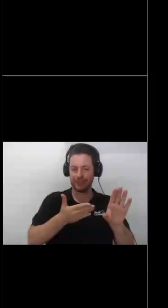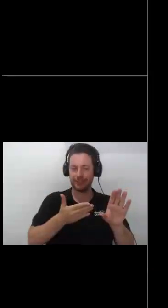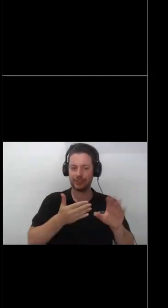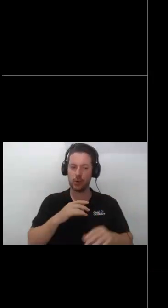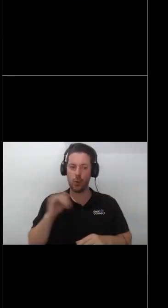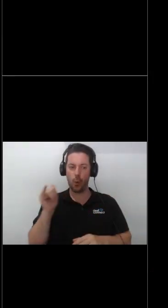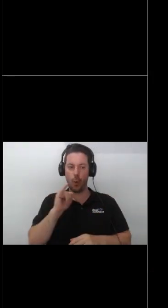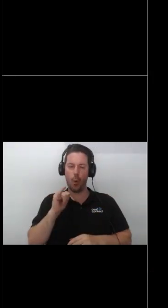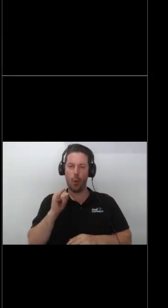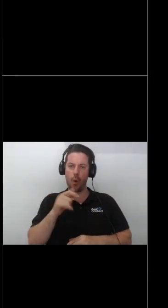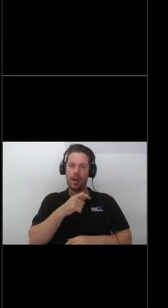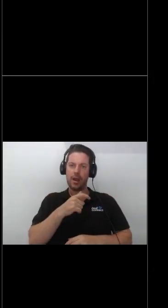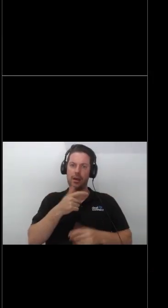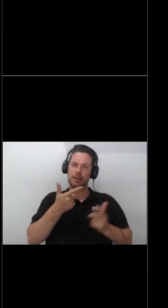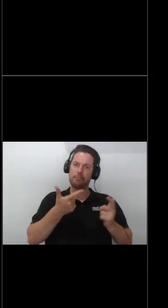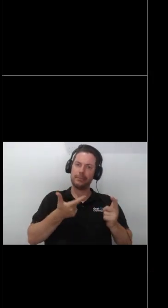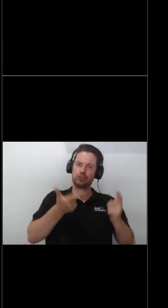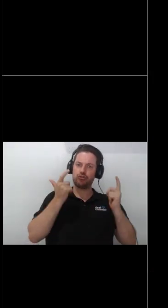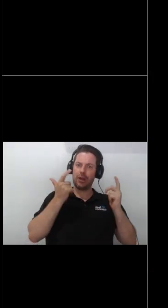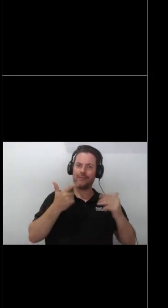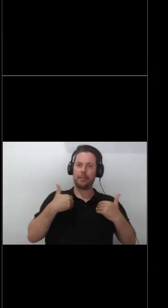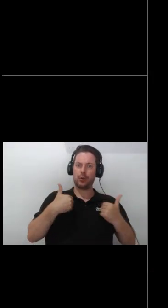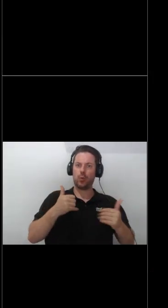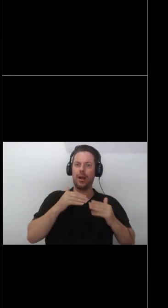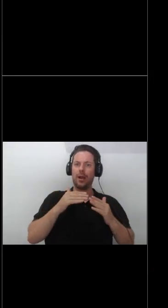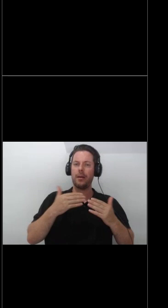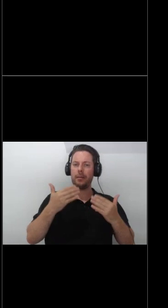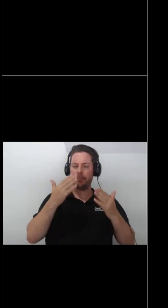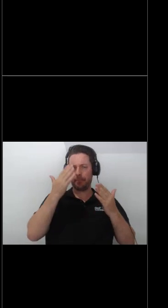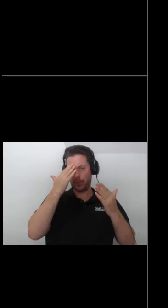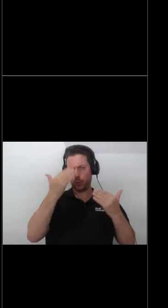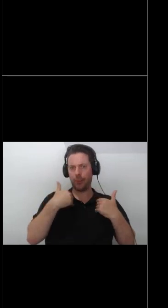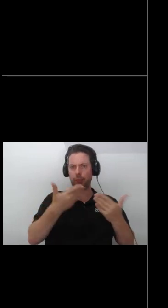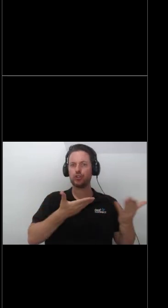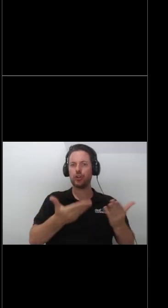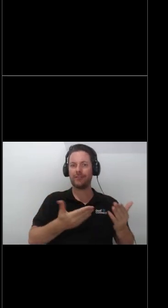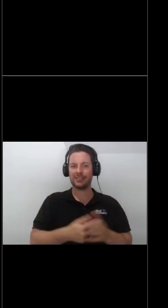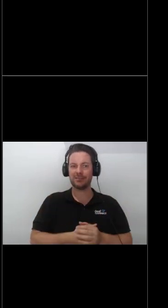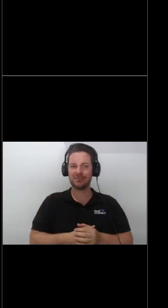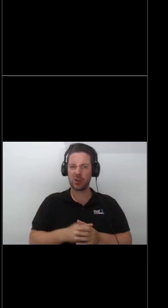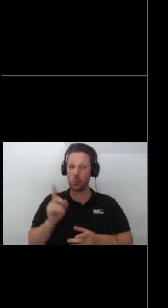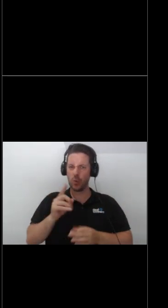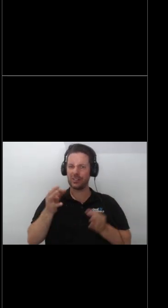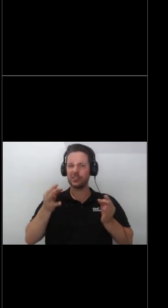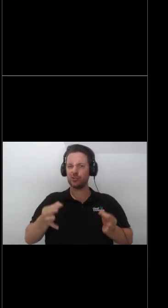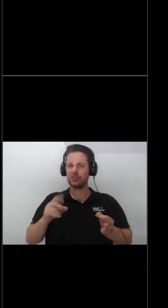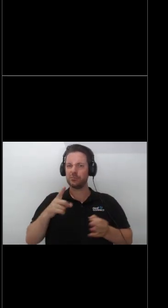Will That might be a decision to say, for example, a transfer to somebody